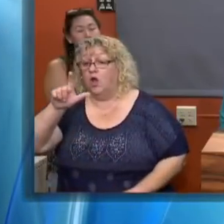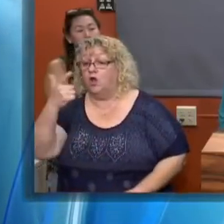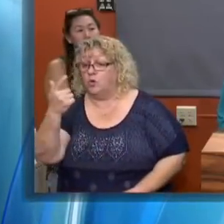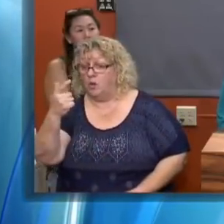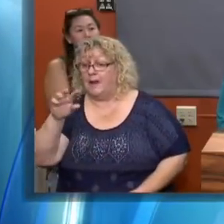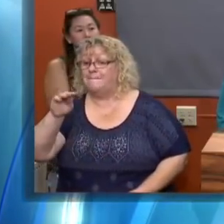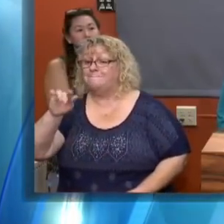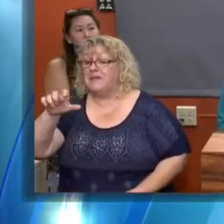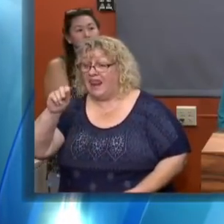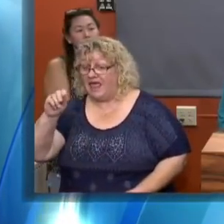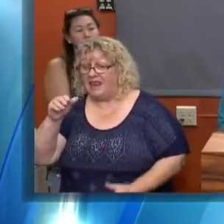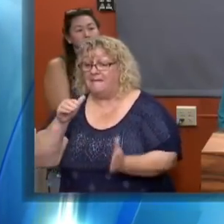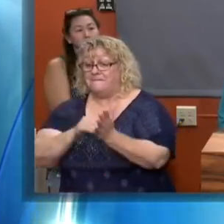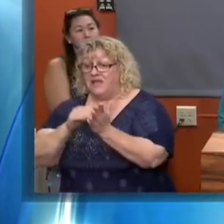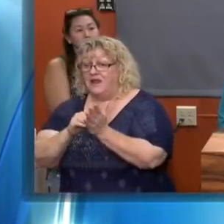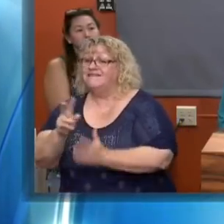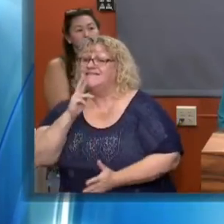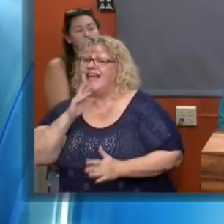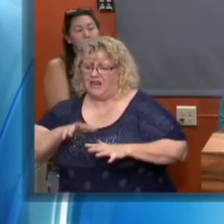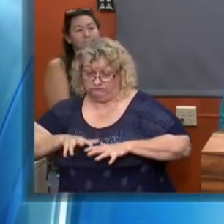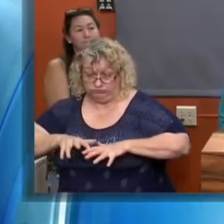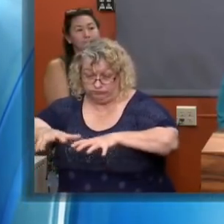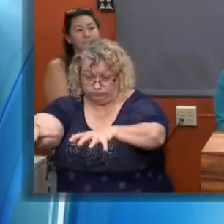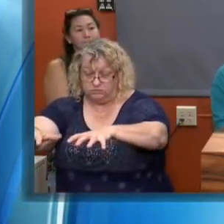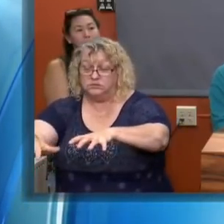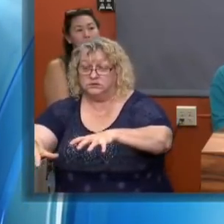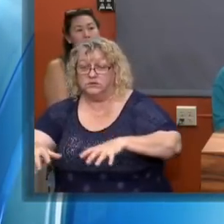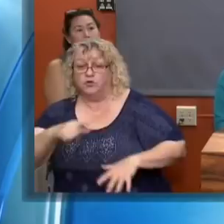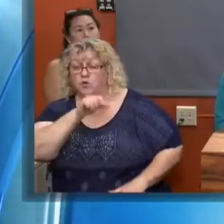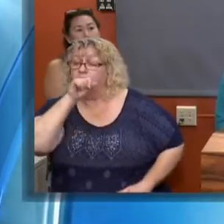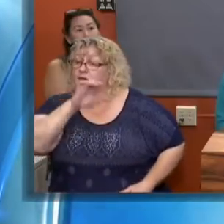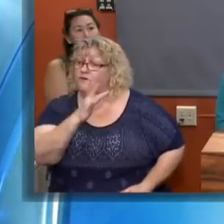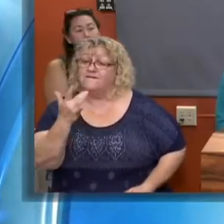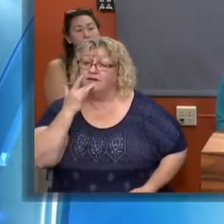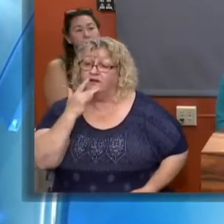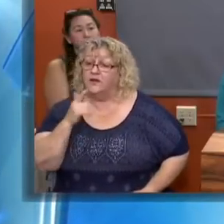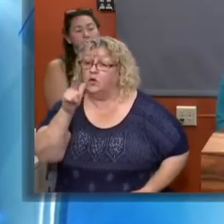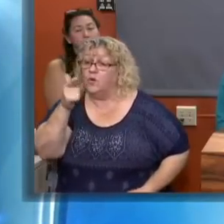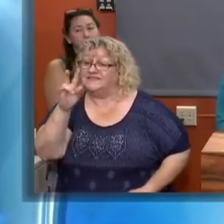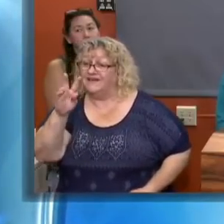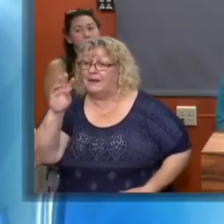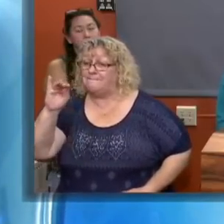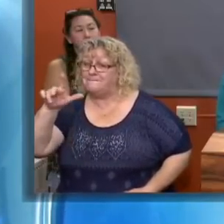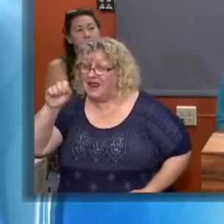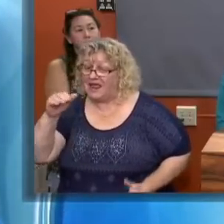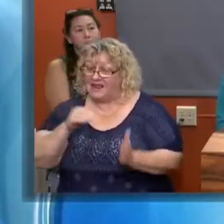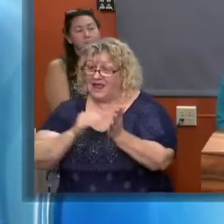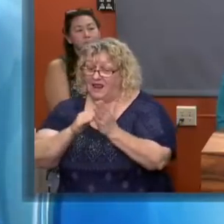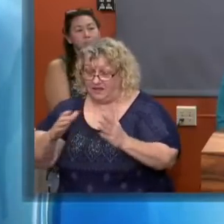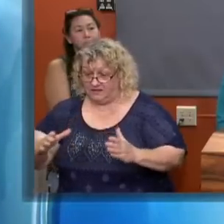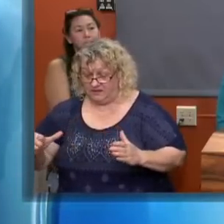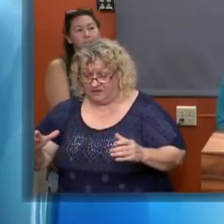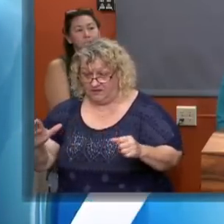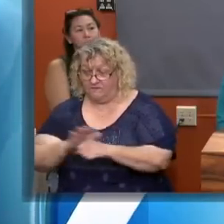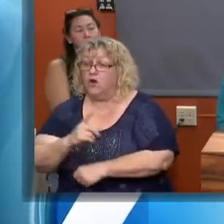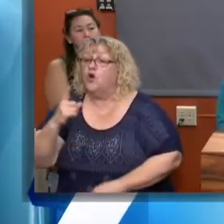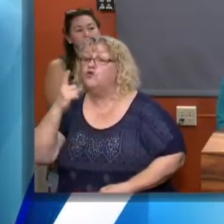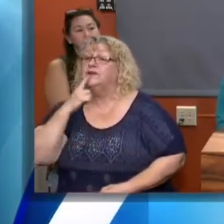FOLLOW UP. SO BASED ON 21 MILLION-GALLON, BRINGS US BACK TO THE SUBJECT